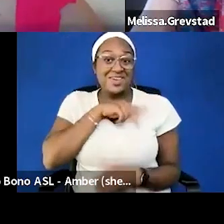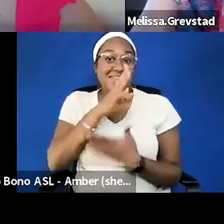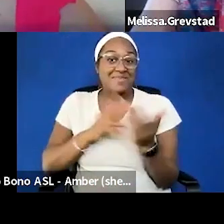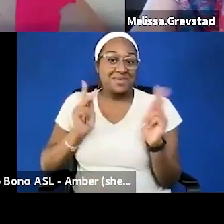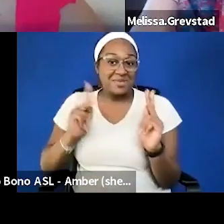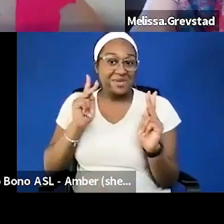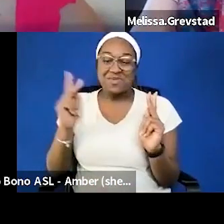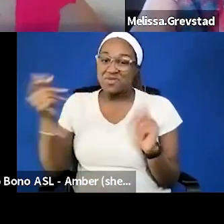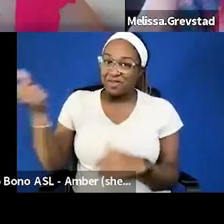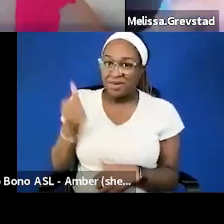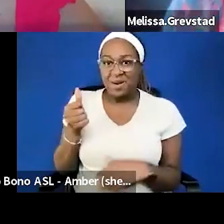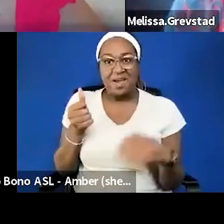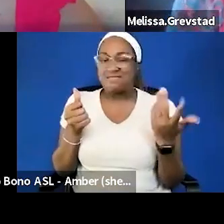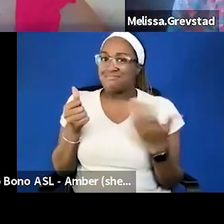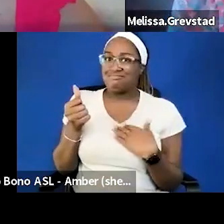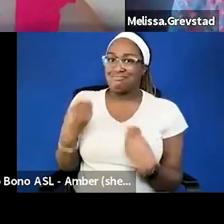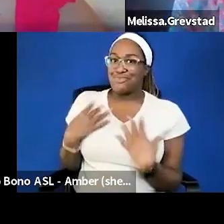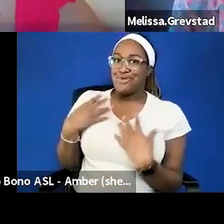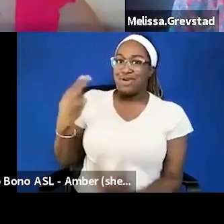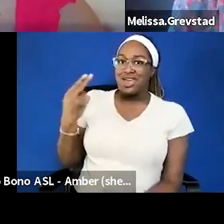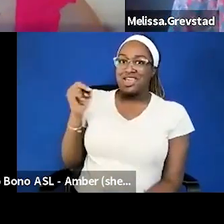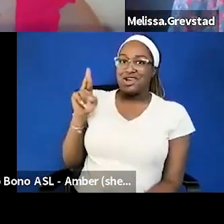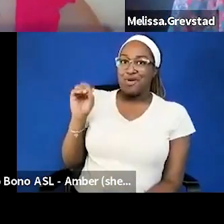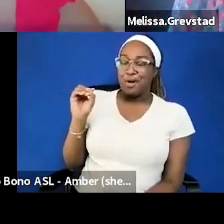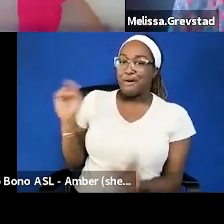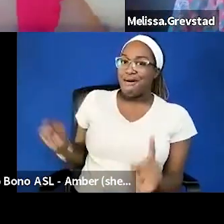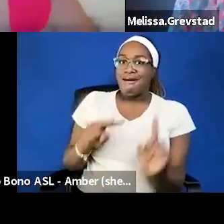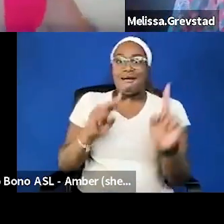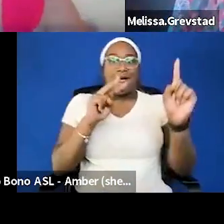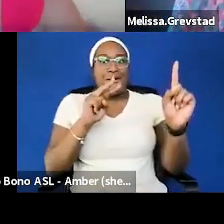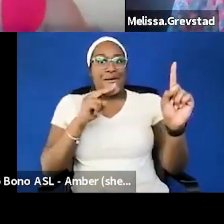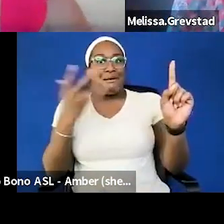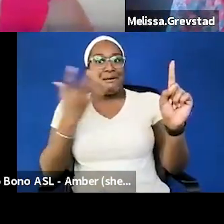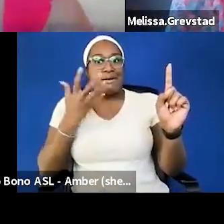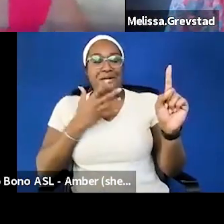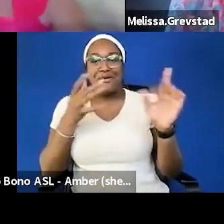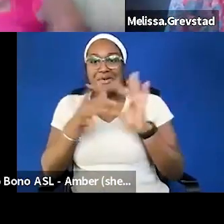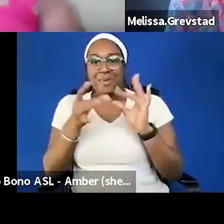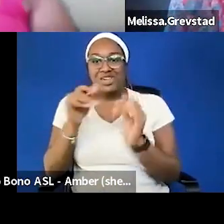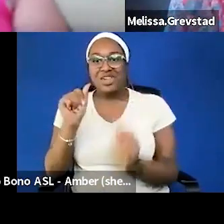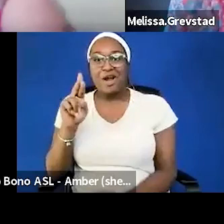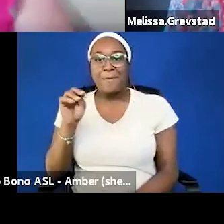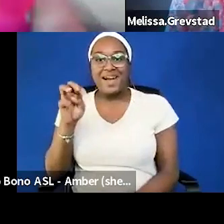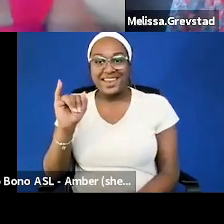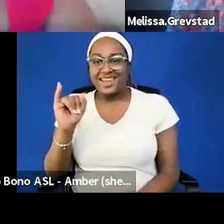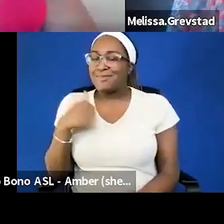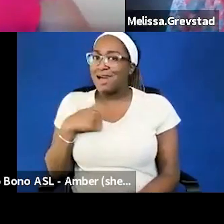are like heroes of mine who I look up to. Like you mentioned, Amani, and I was like so beyond thrilled and